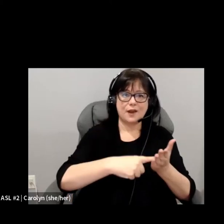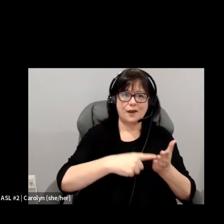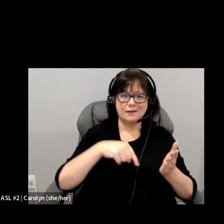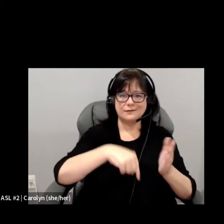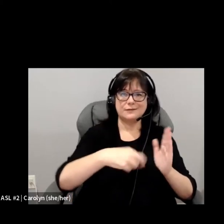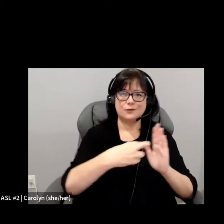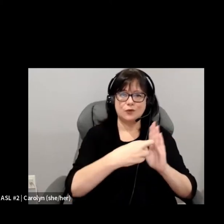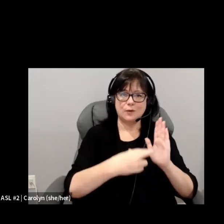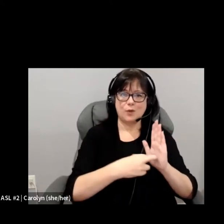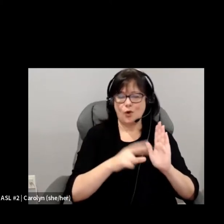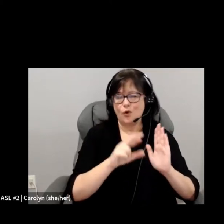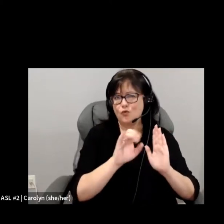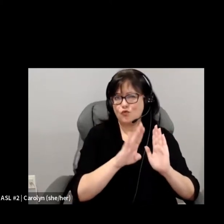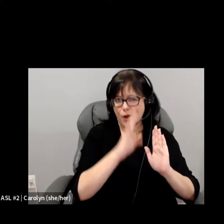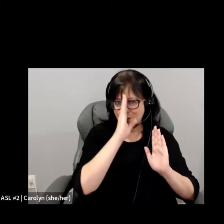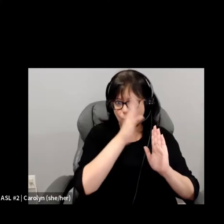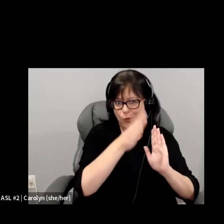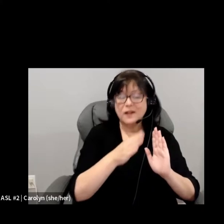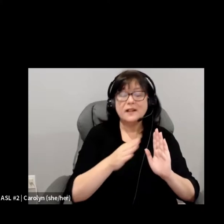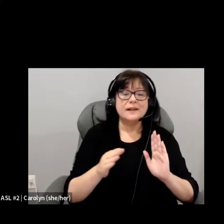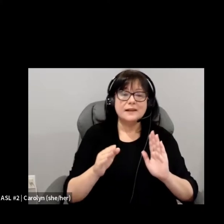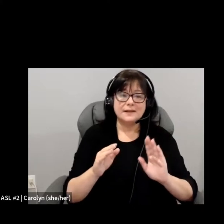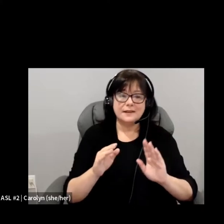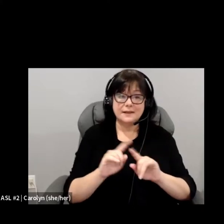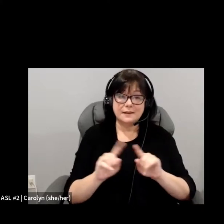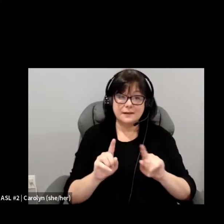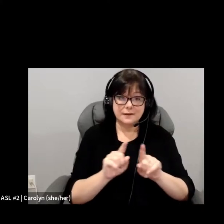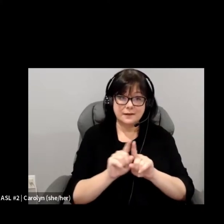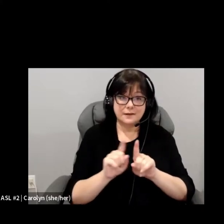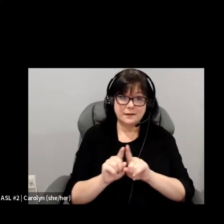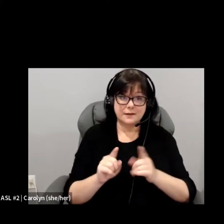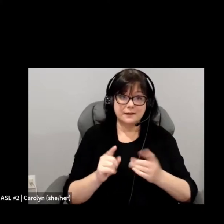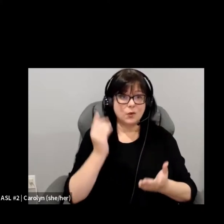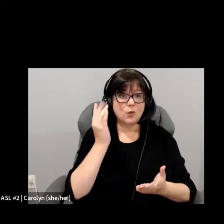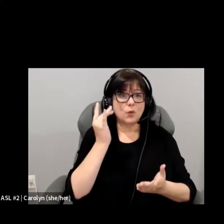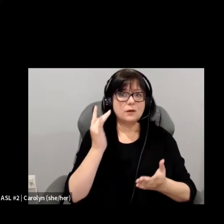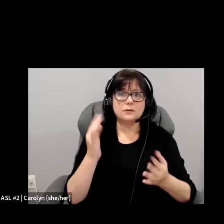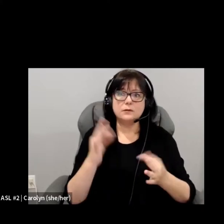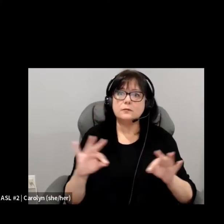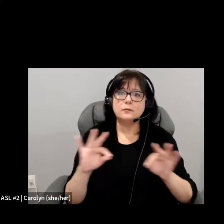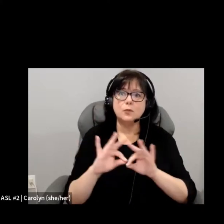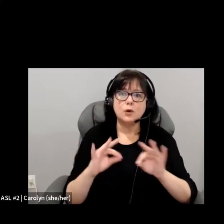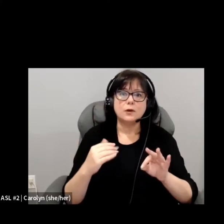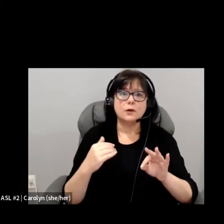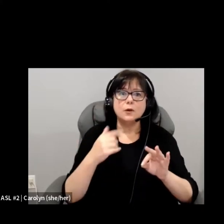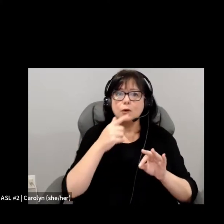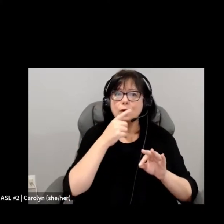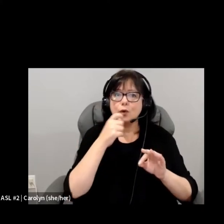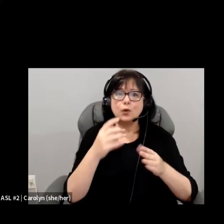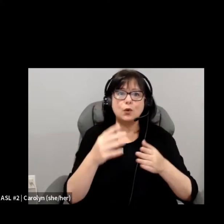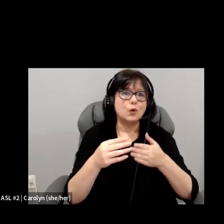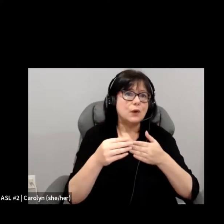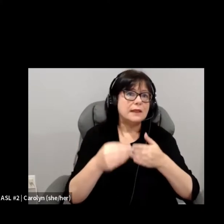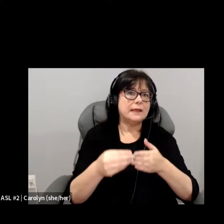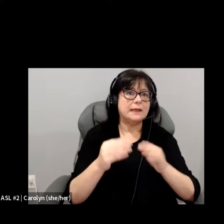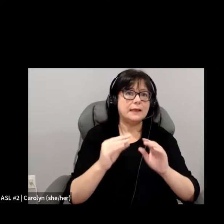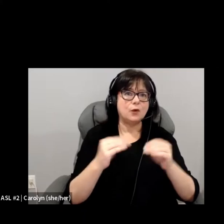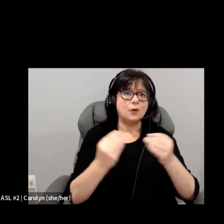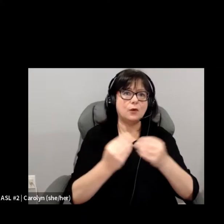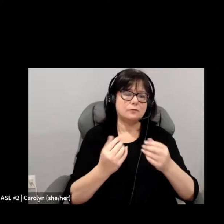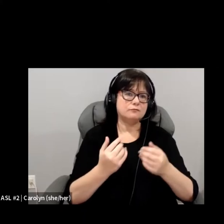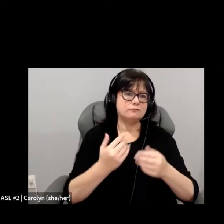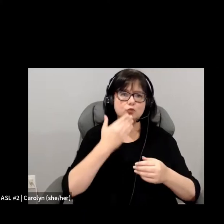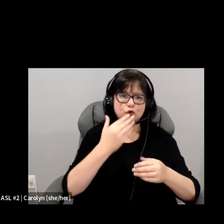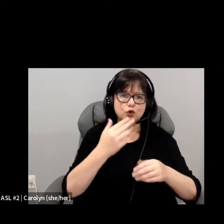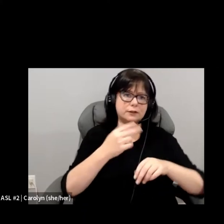BUT ALSO, WHY WE NEED TO CONTINUE TO HAVE STRONG GOVERNANCE FOR THE ORGANIZATION.